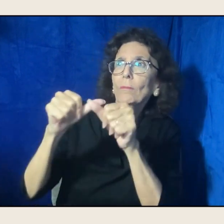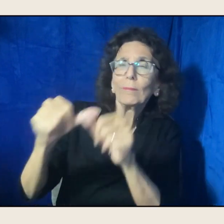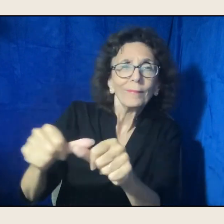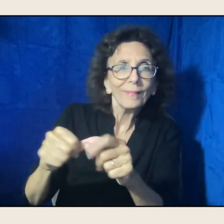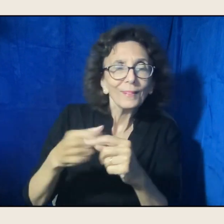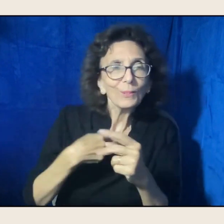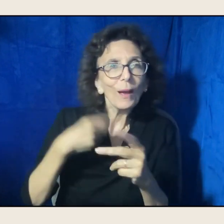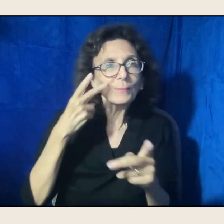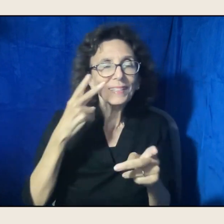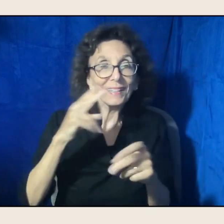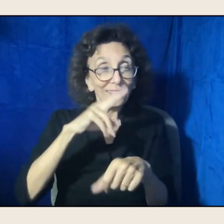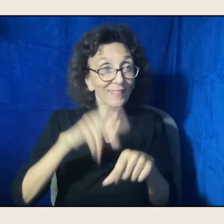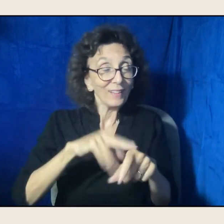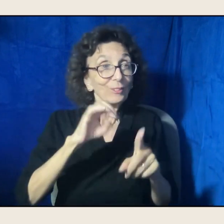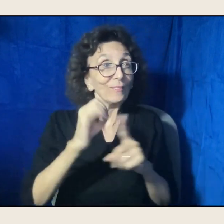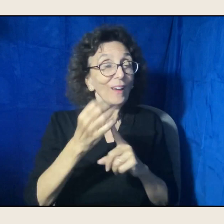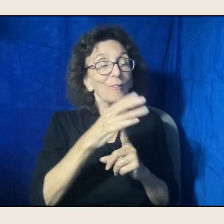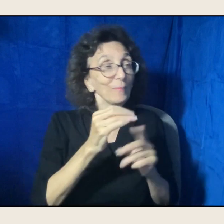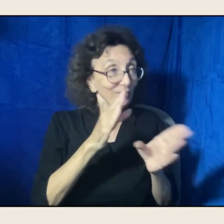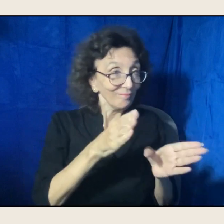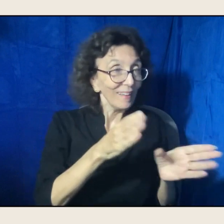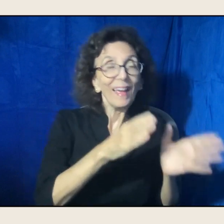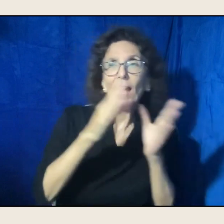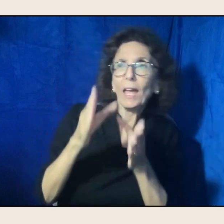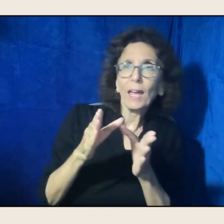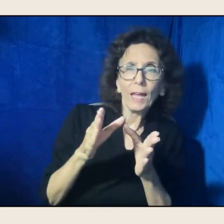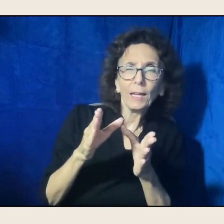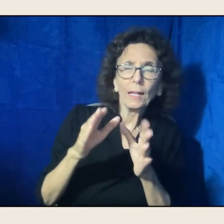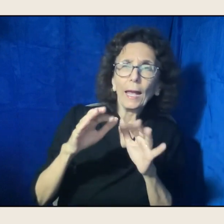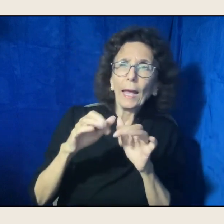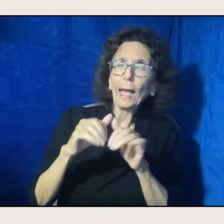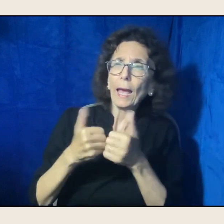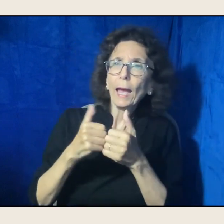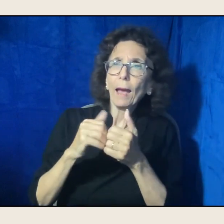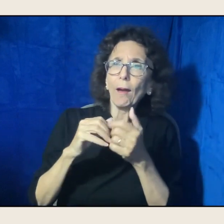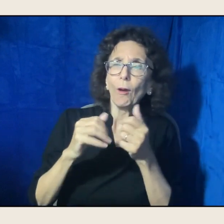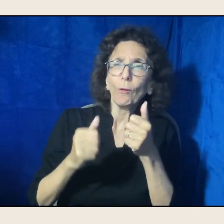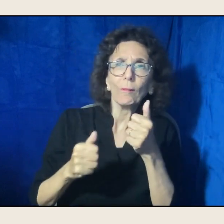and then on the side of the human-affected environment,